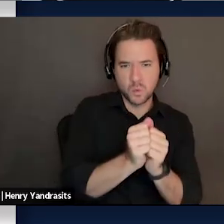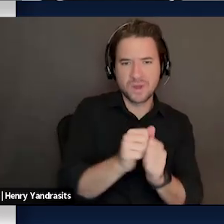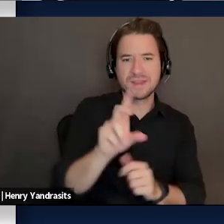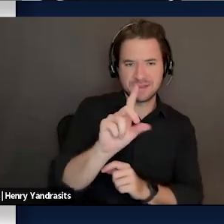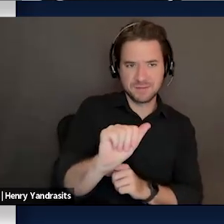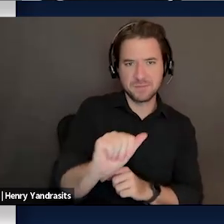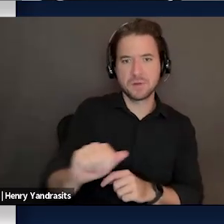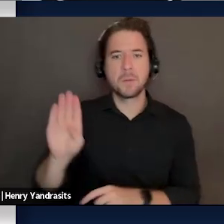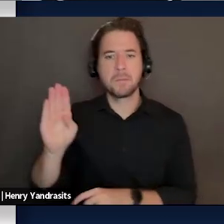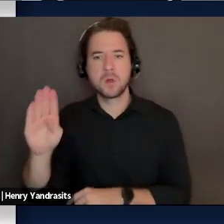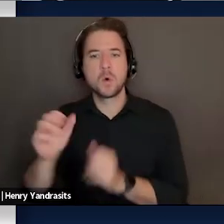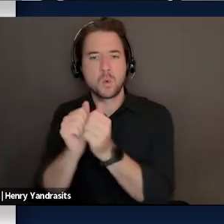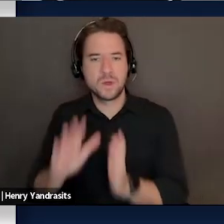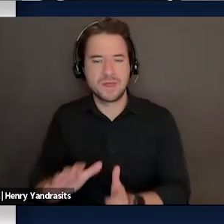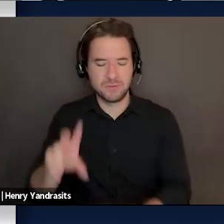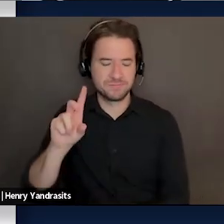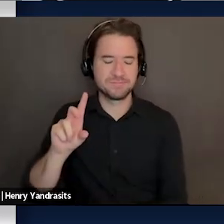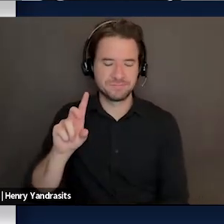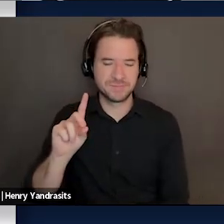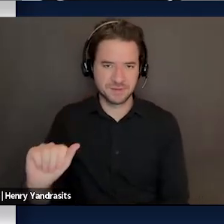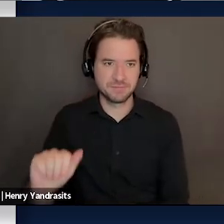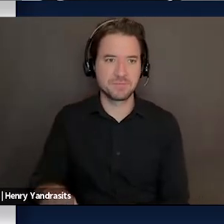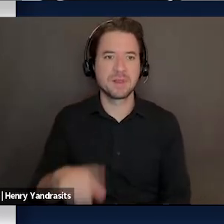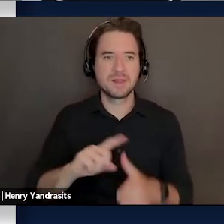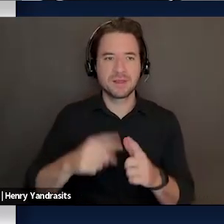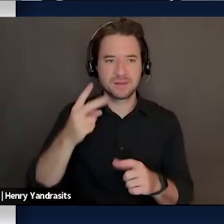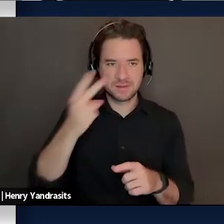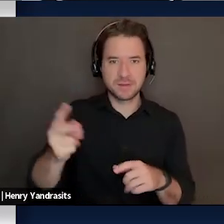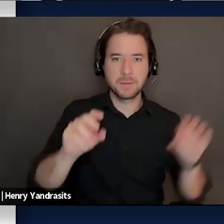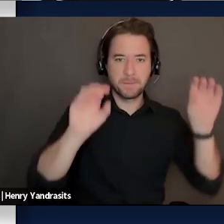We also have the ability to see the percentages above each bar.